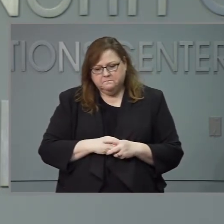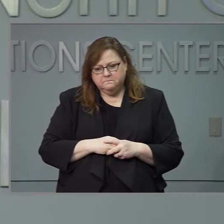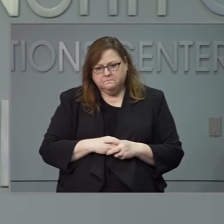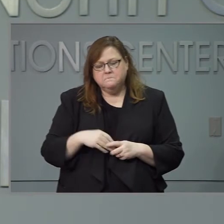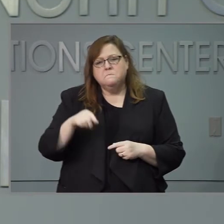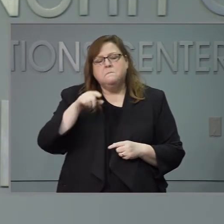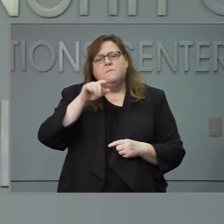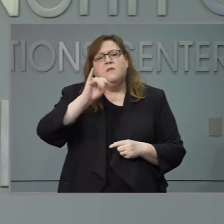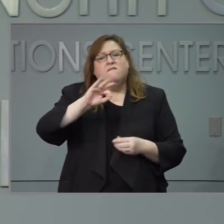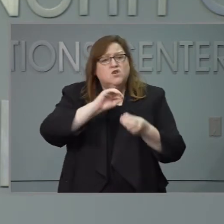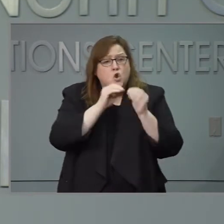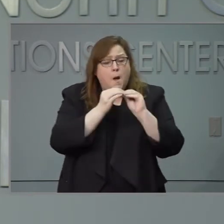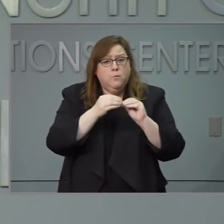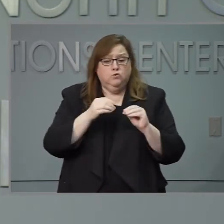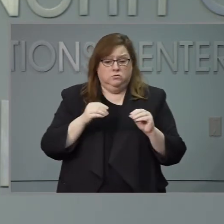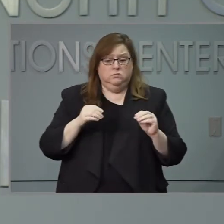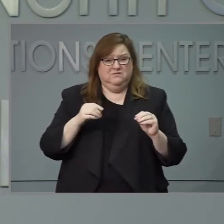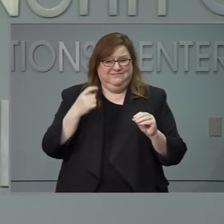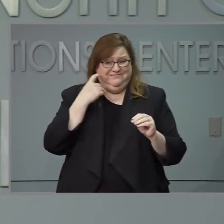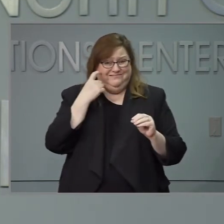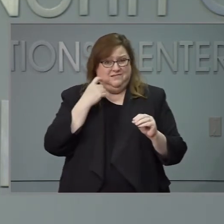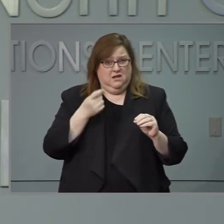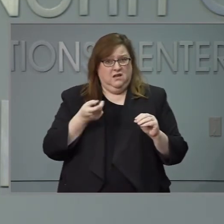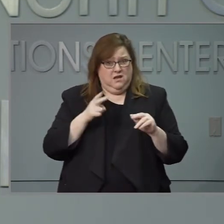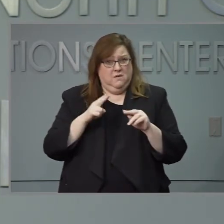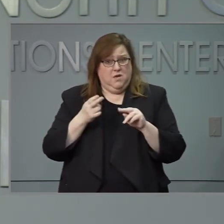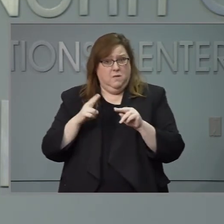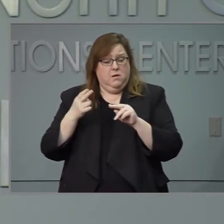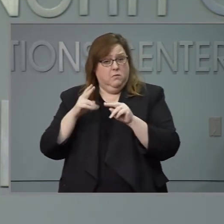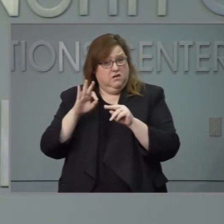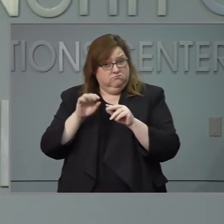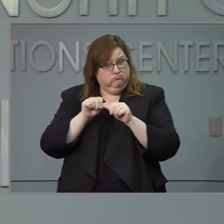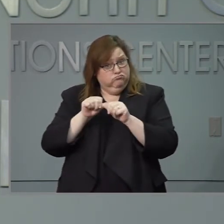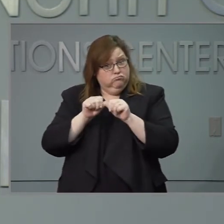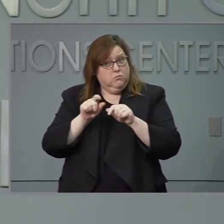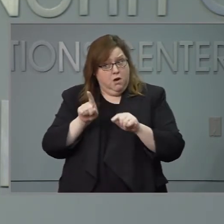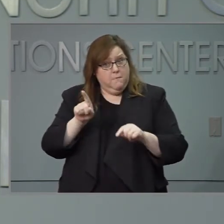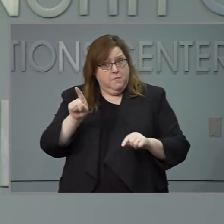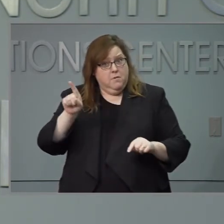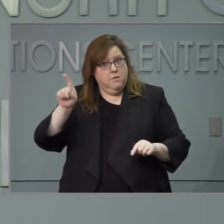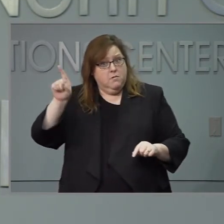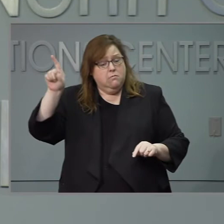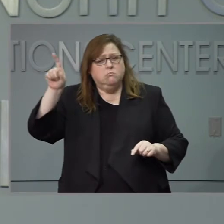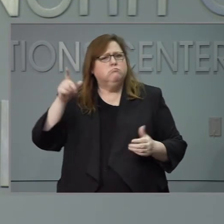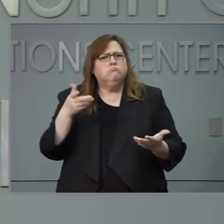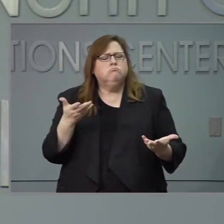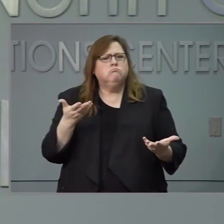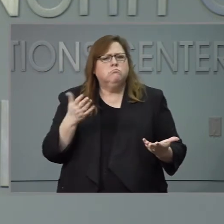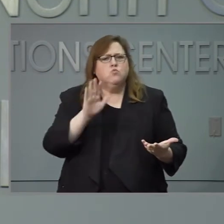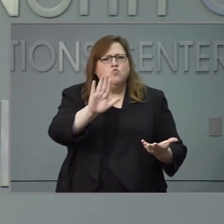TENEMOS QUE APOYARLO. MI MAMÁ FUE UNA MAESTRA DE ESCUELA PÚBLICA. YO SOY EL PRODUCTO DE ESCUELAS PÚBLICAS, Y ES